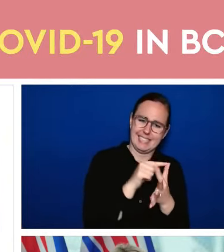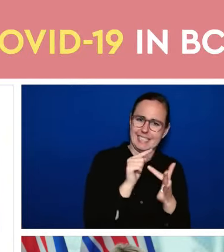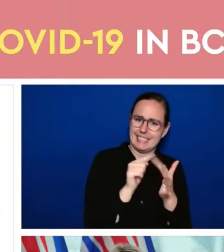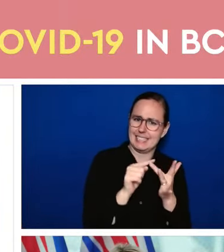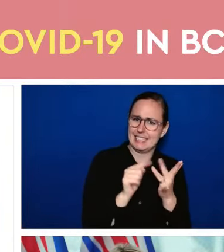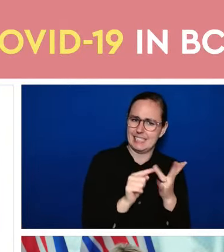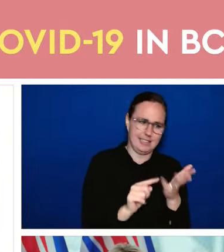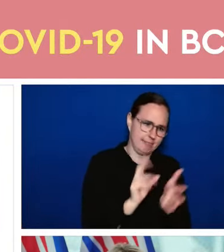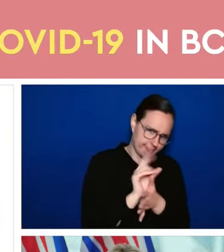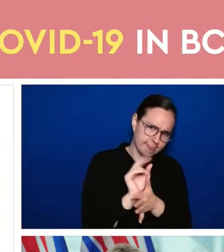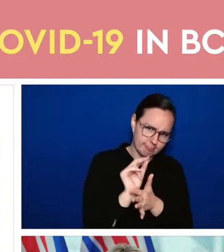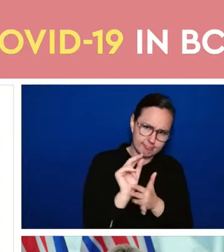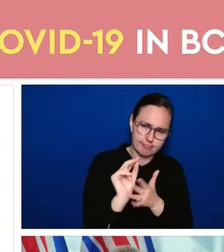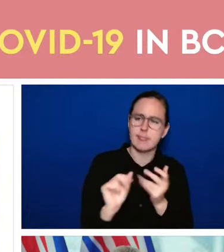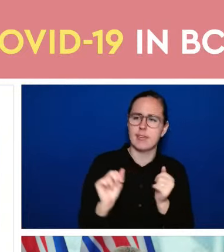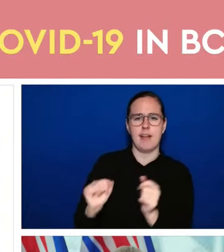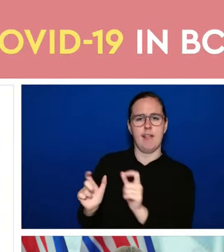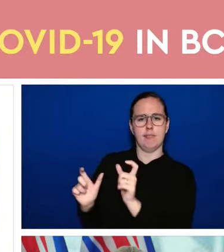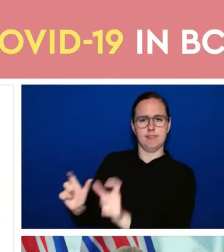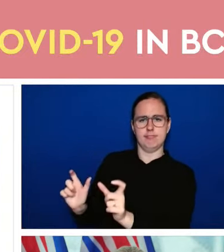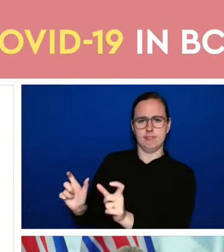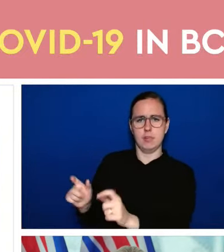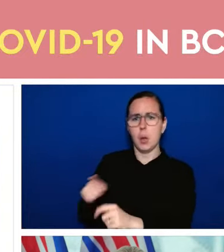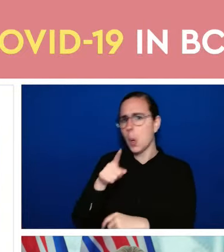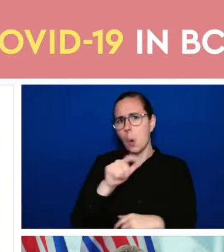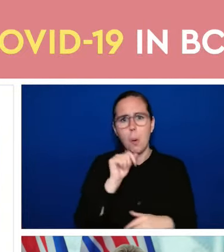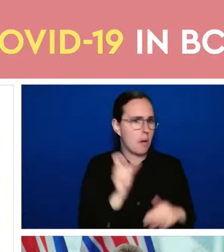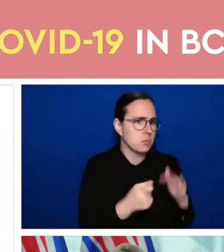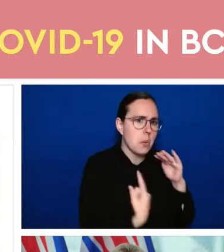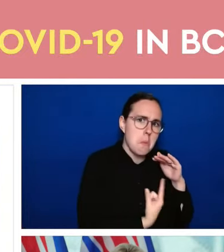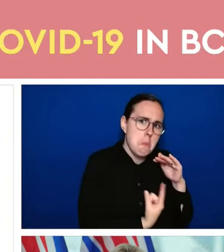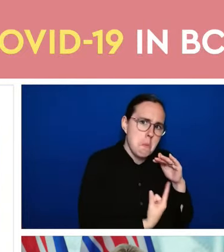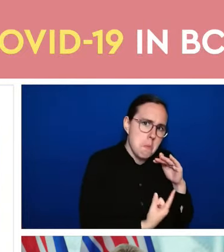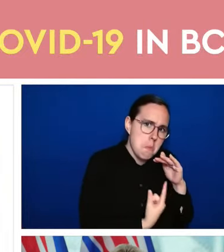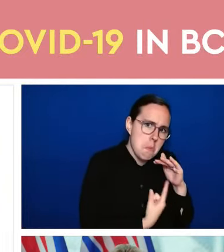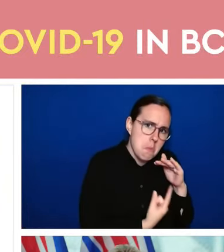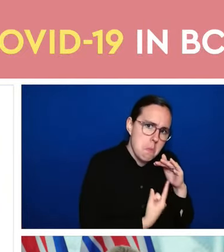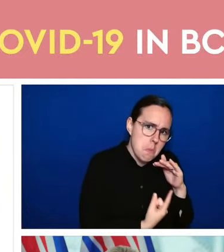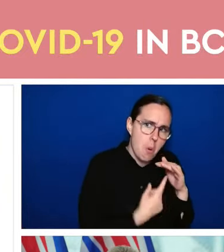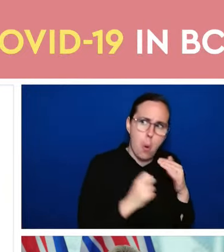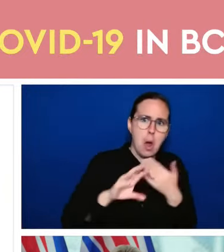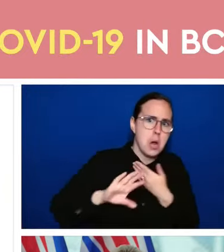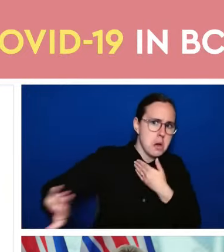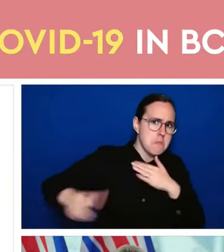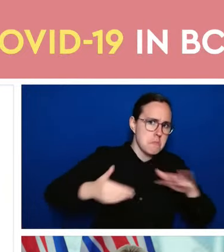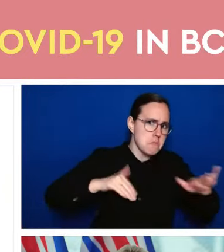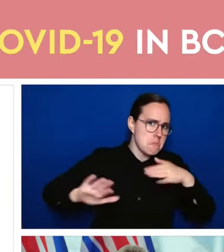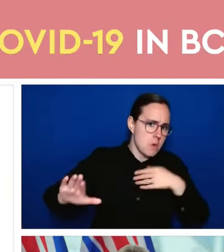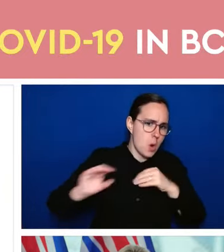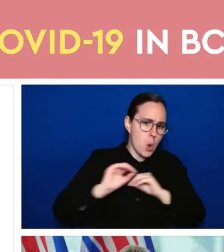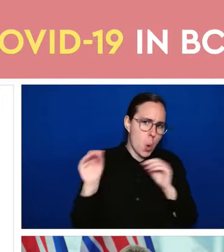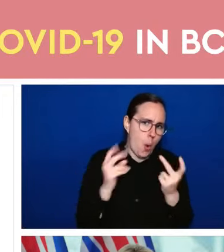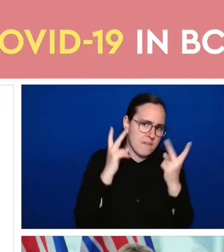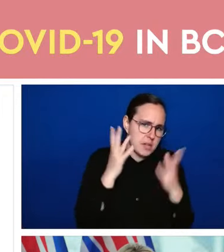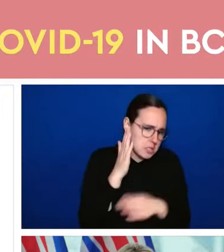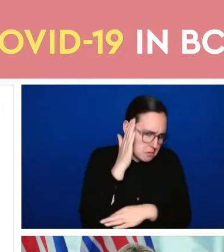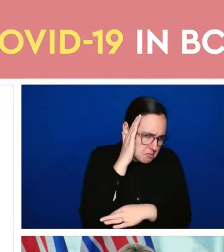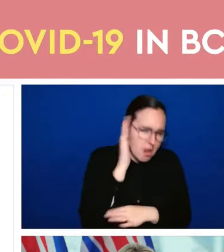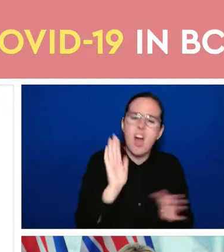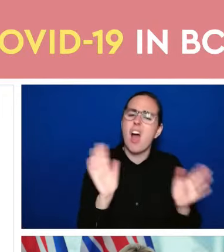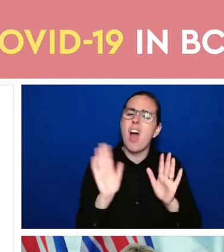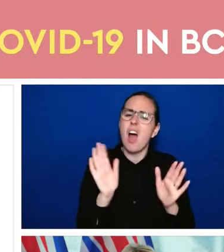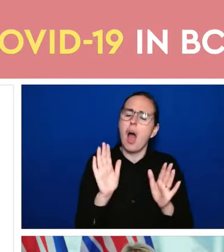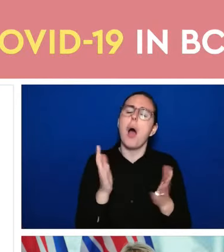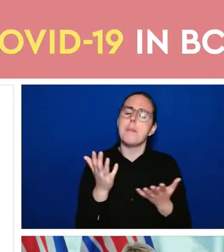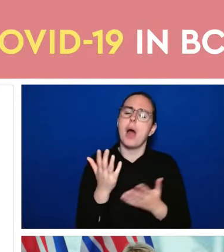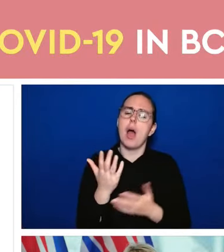because of sickness of this our-